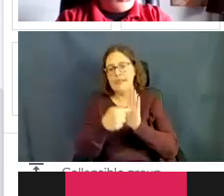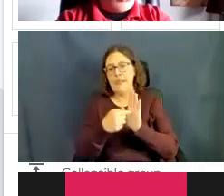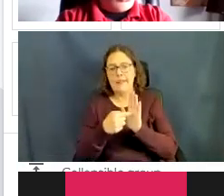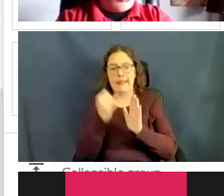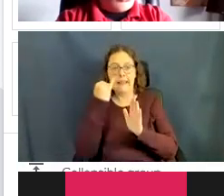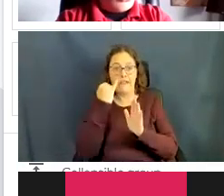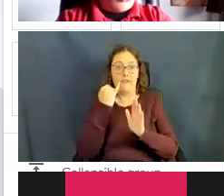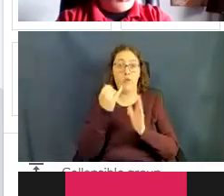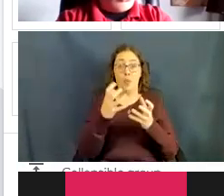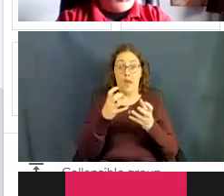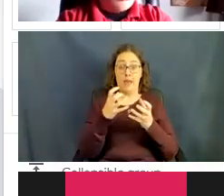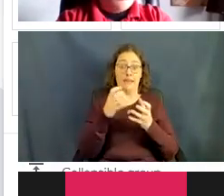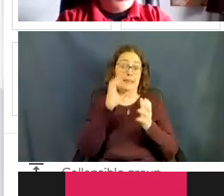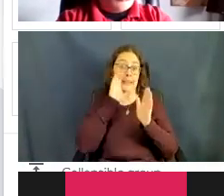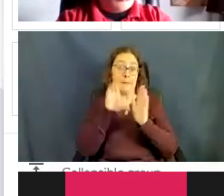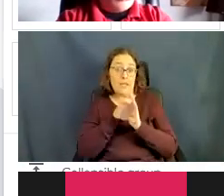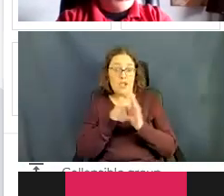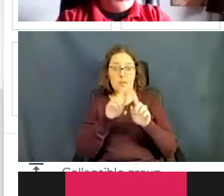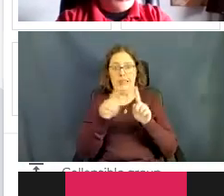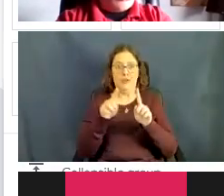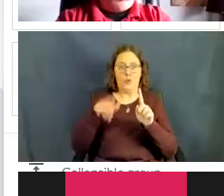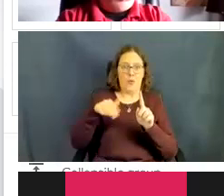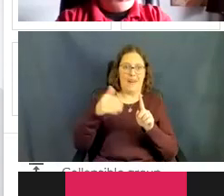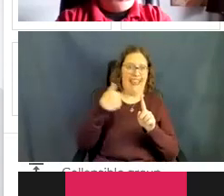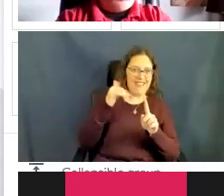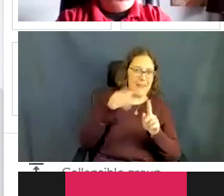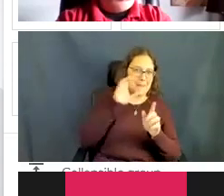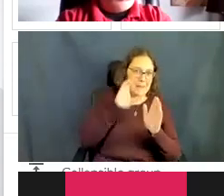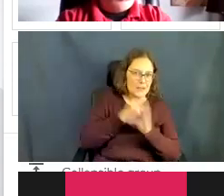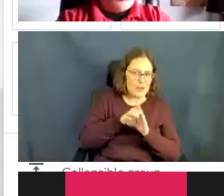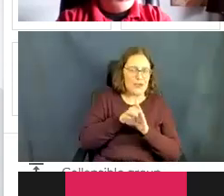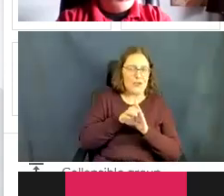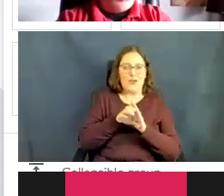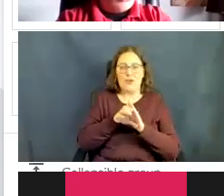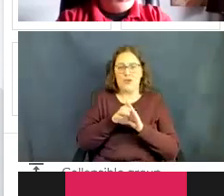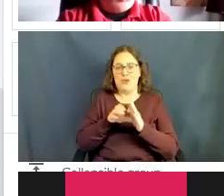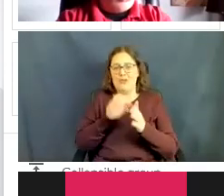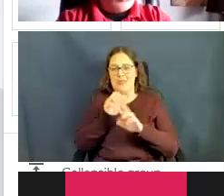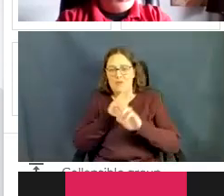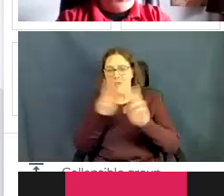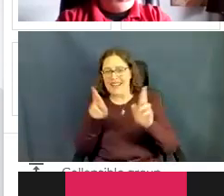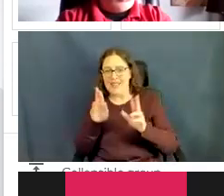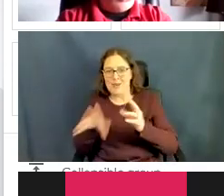You click on that one. Here's one in his about me section, if Sandy holds her I think you have to hold your control button, Sandy.